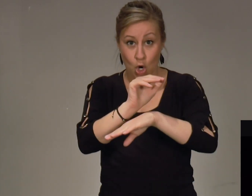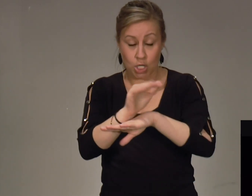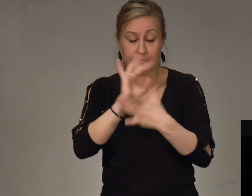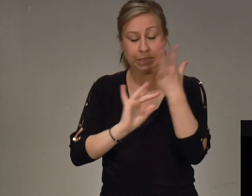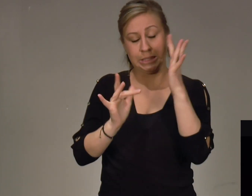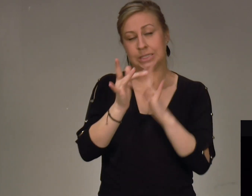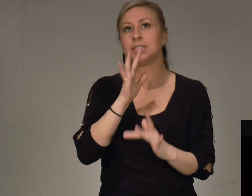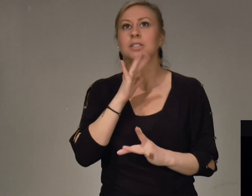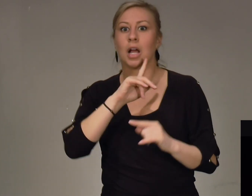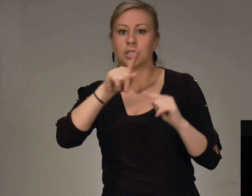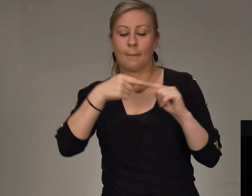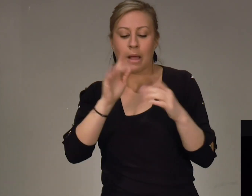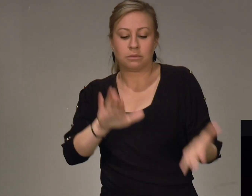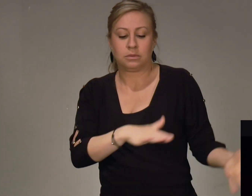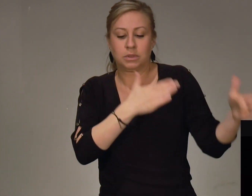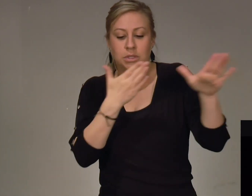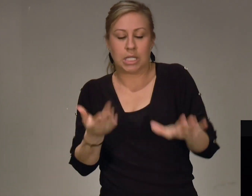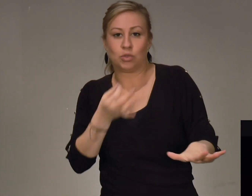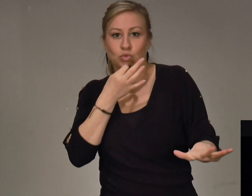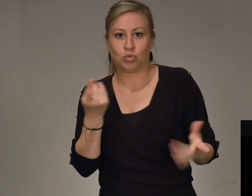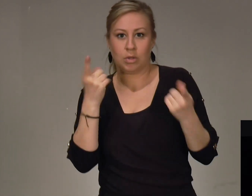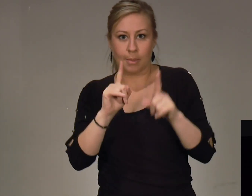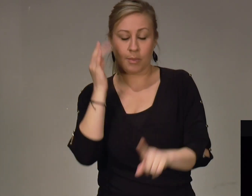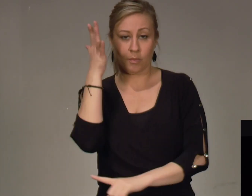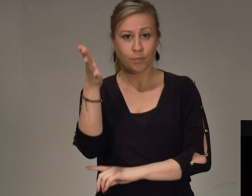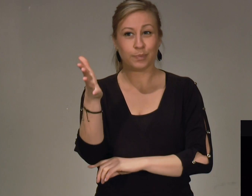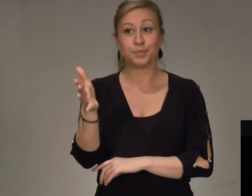everyone knows that this was probably the last time that they're going to be